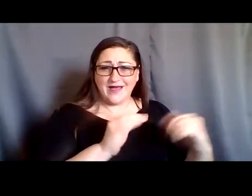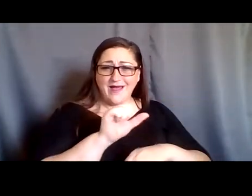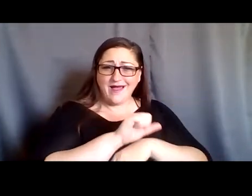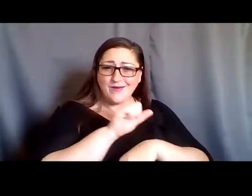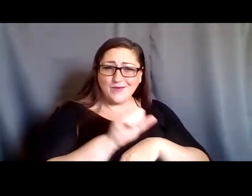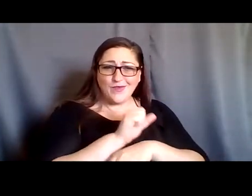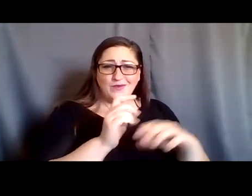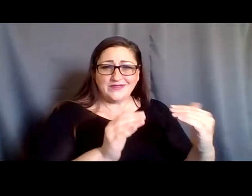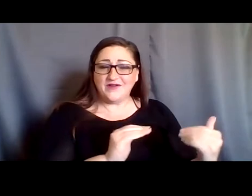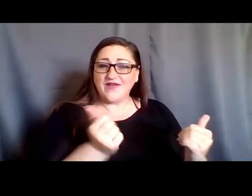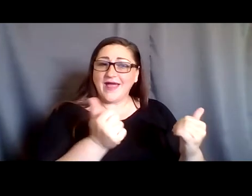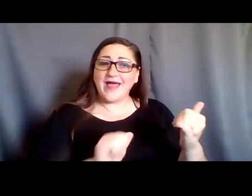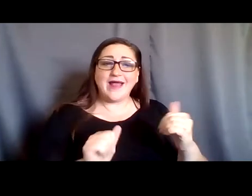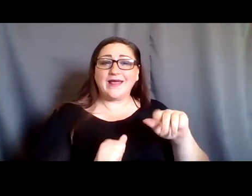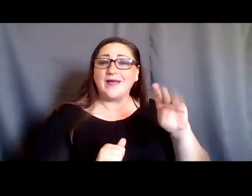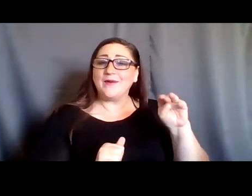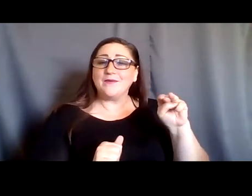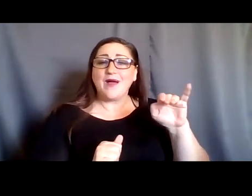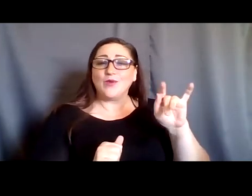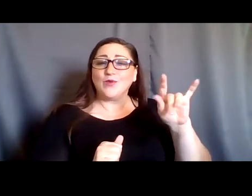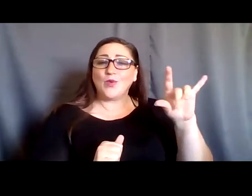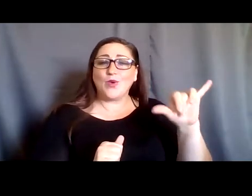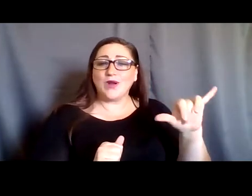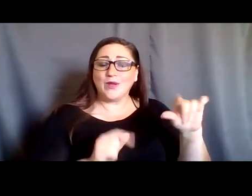and intersect with all other groups.